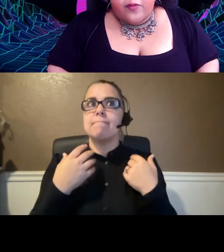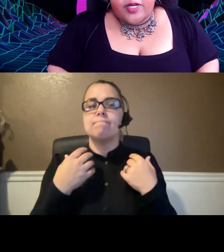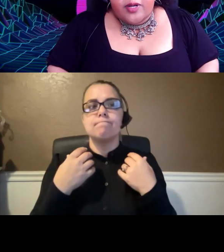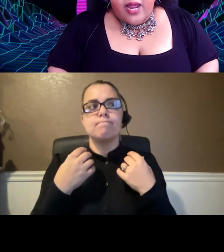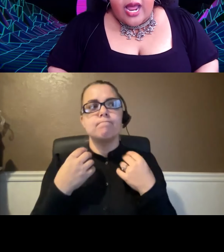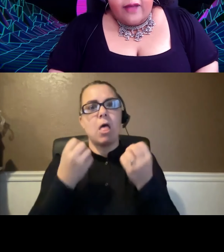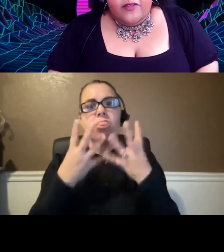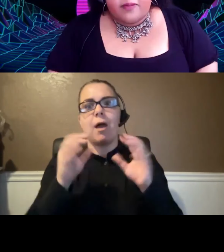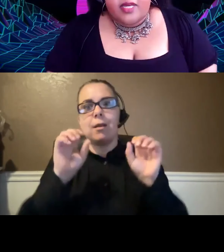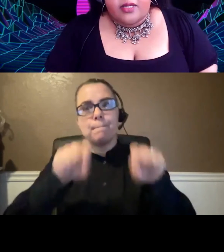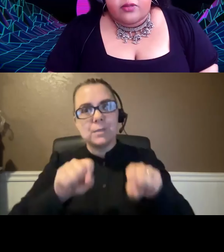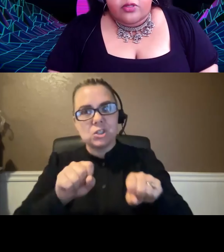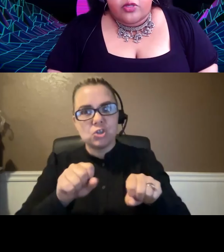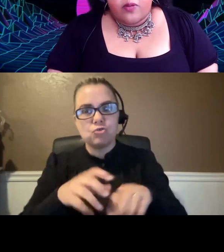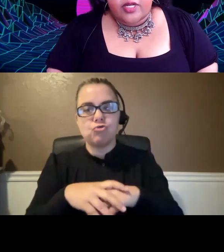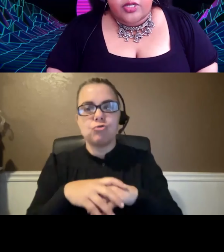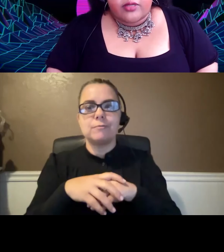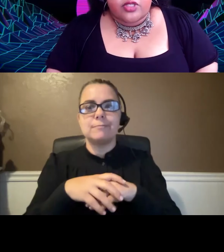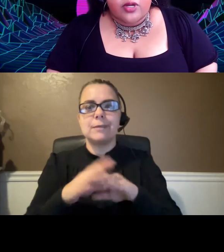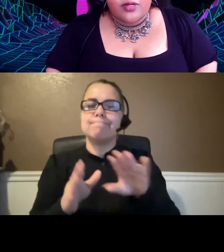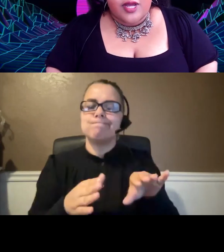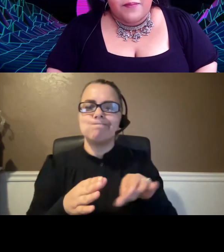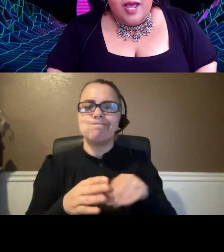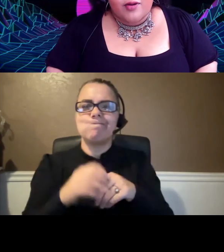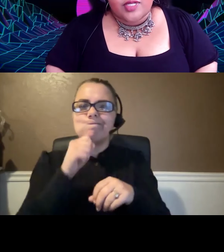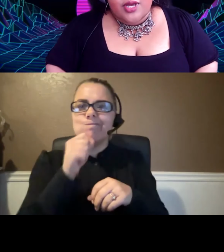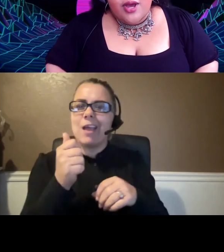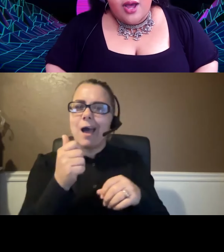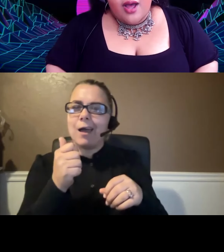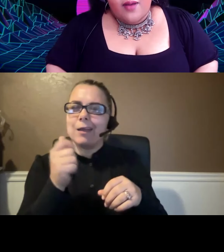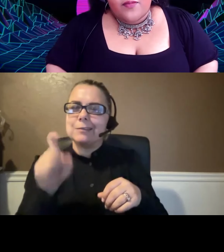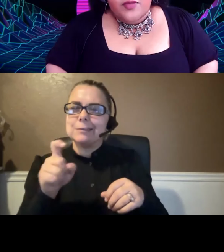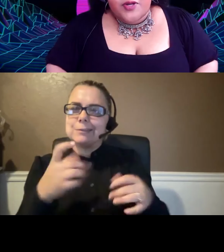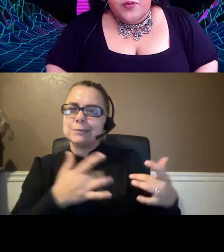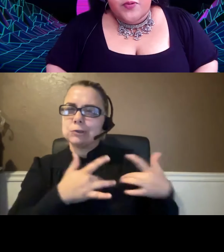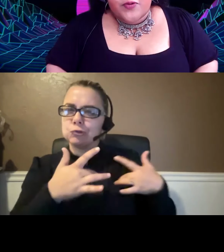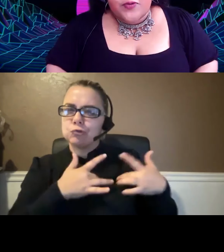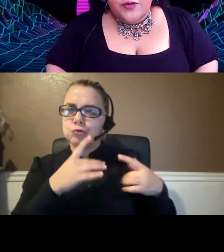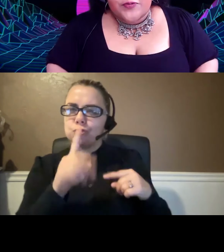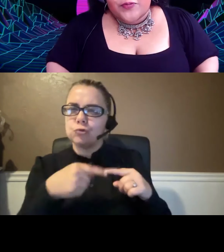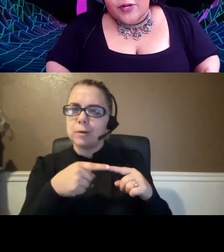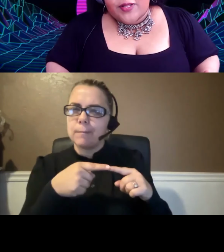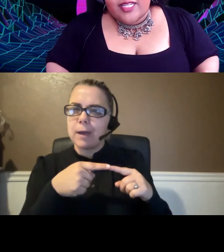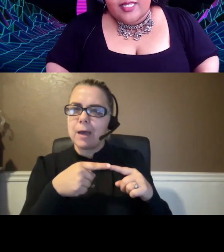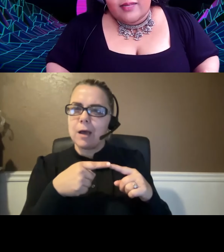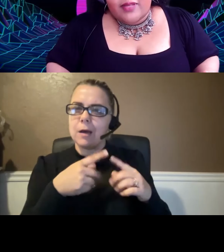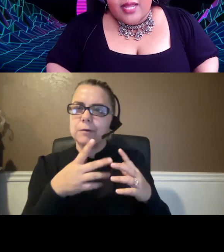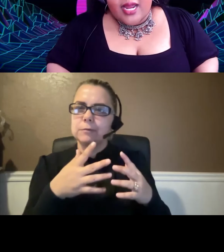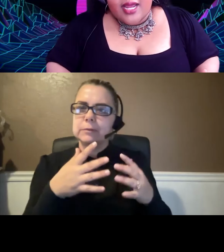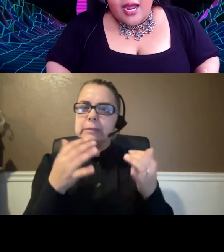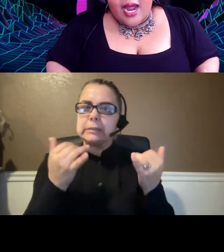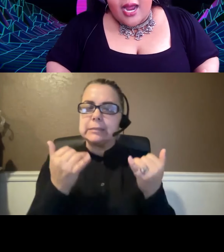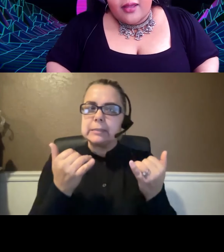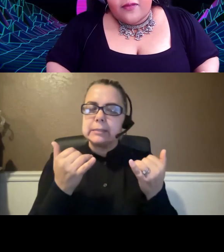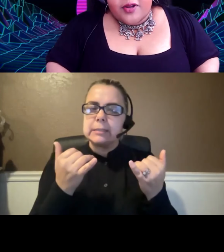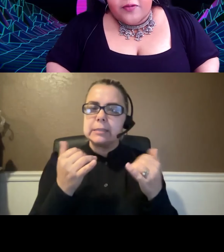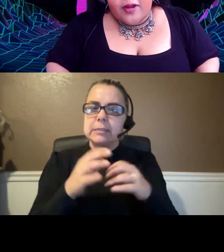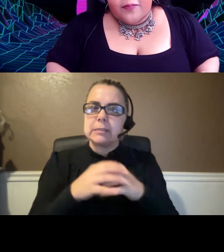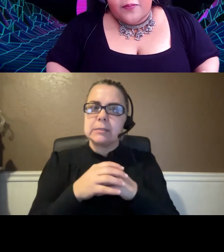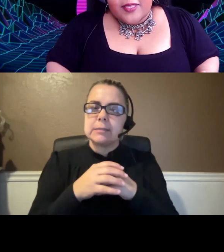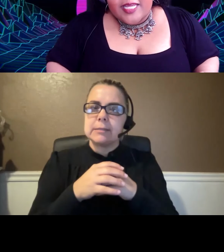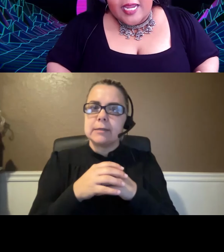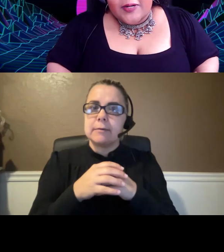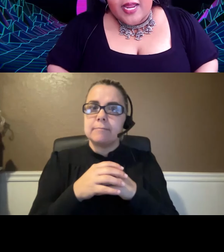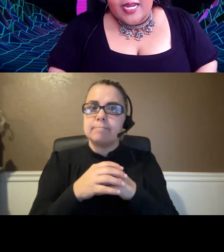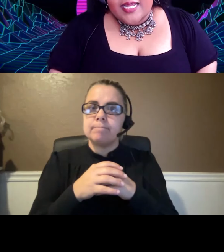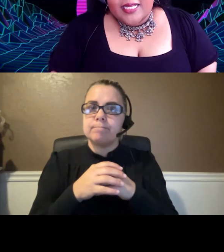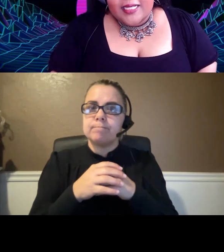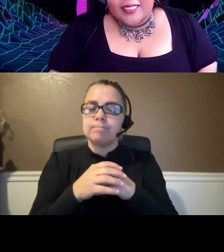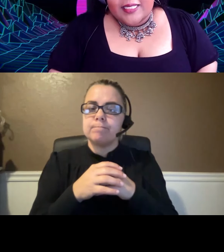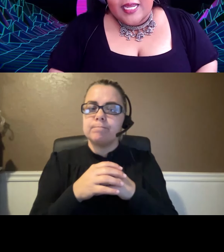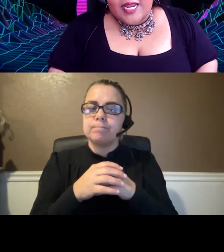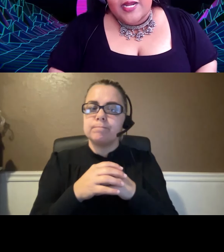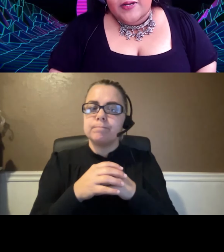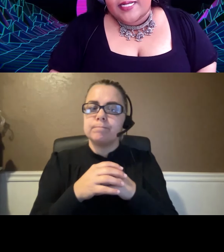we don't have to be so much concerned about... this is something that the Internet is inherently